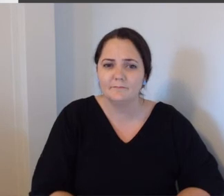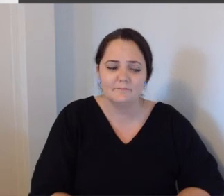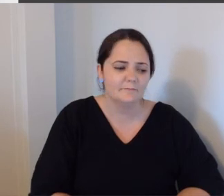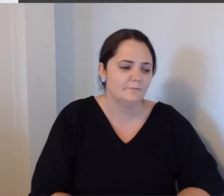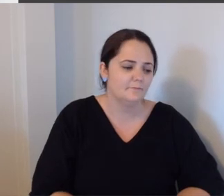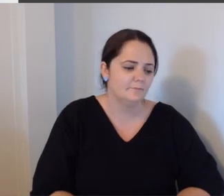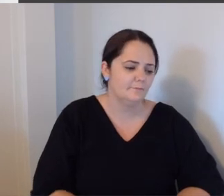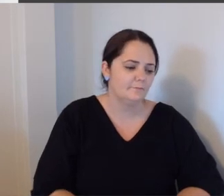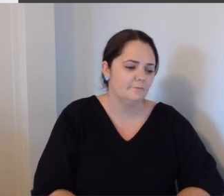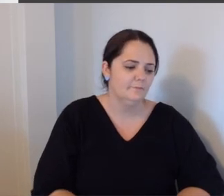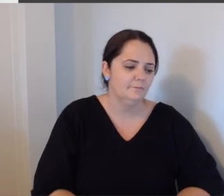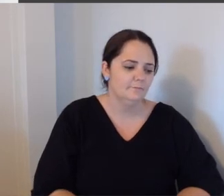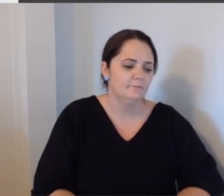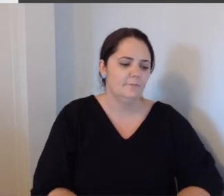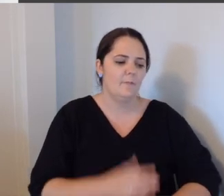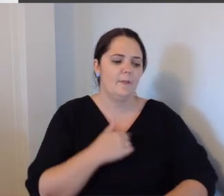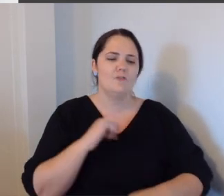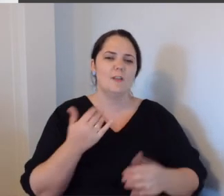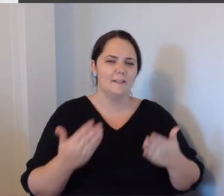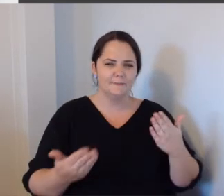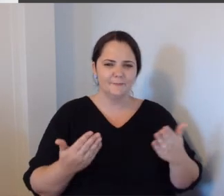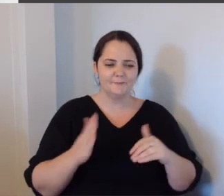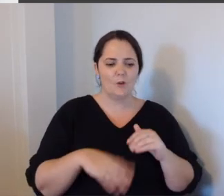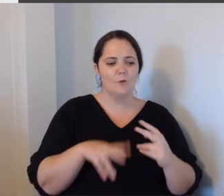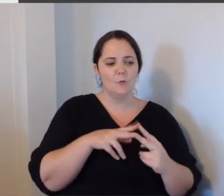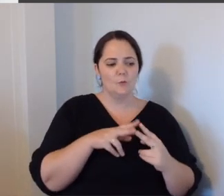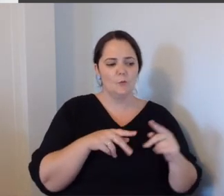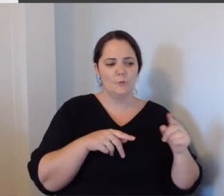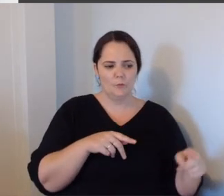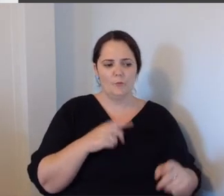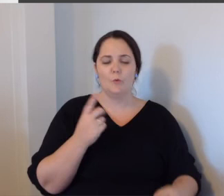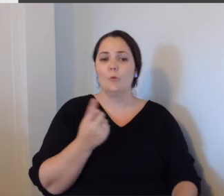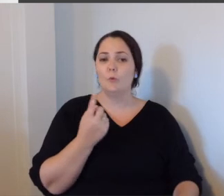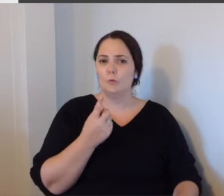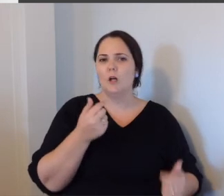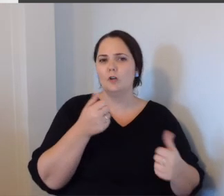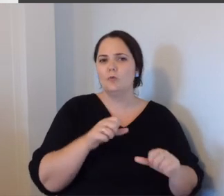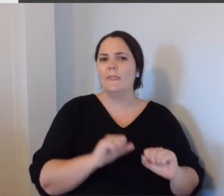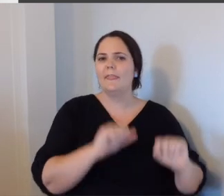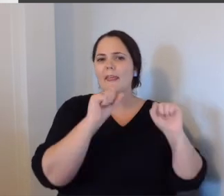who use emotion and their memories as their subjects matter. So, for 30 years Tracey Emin